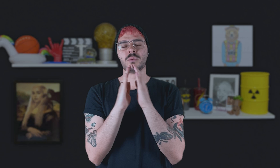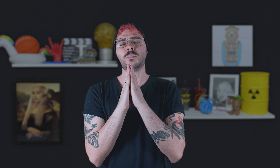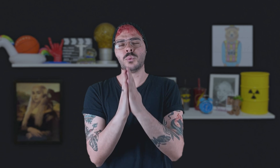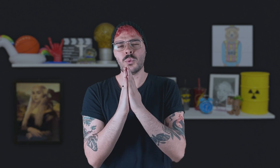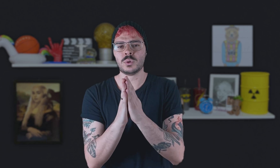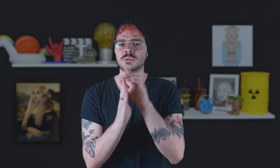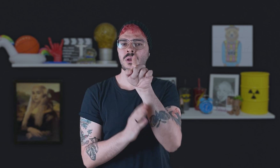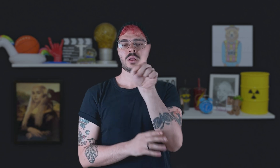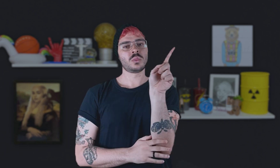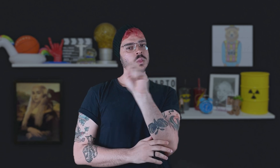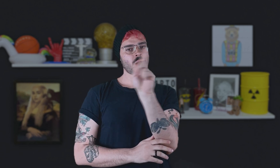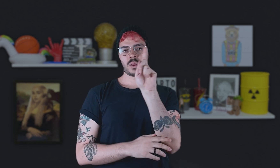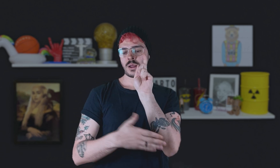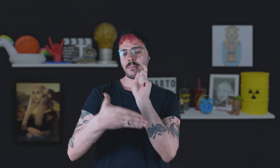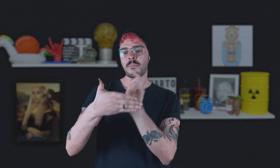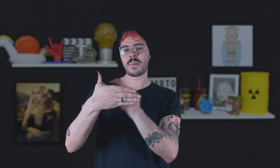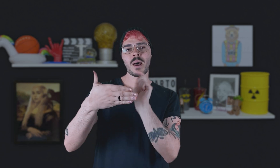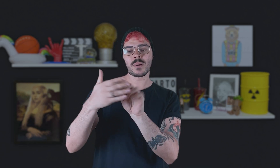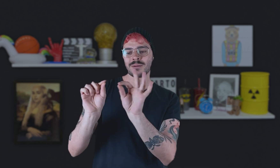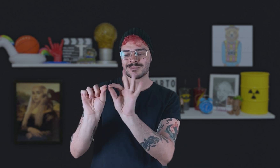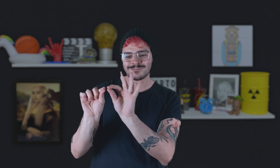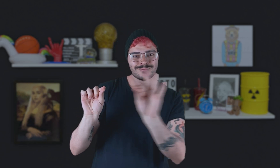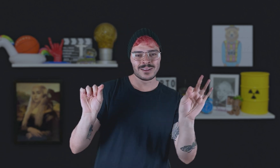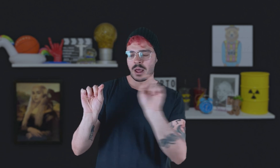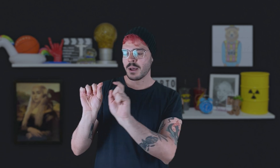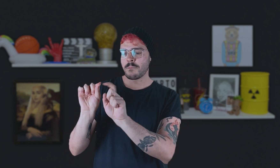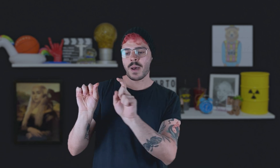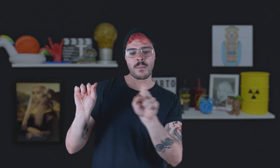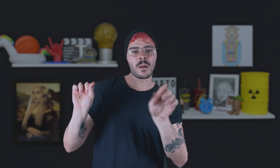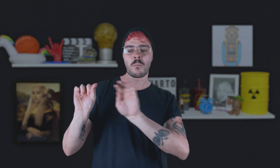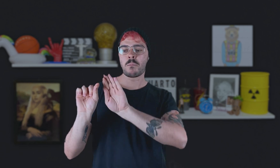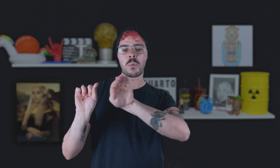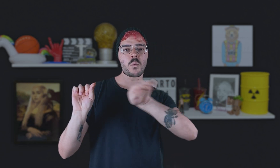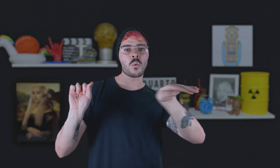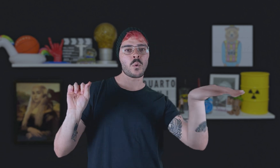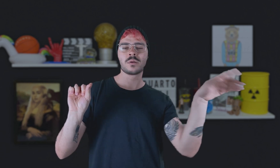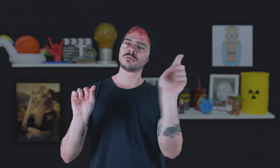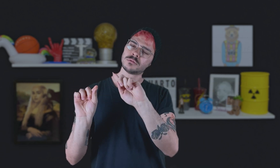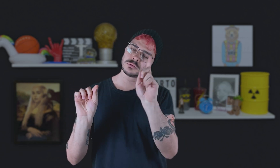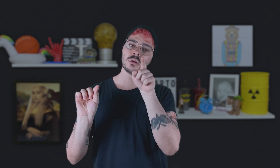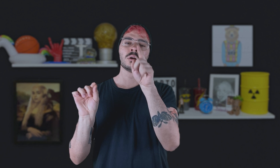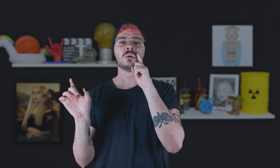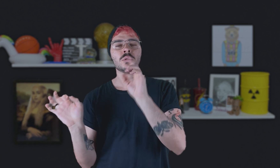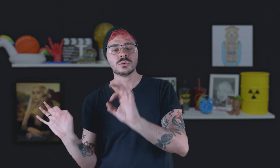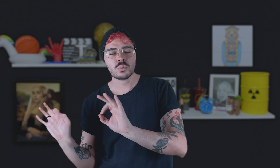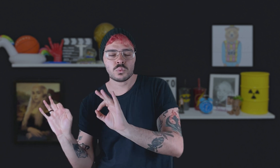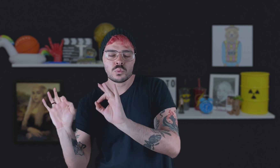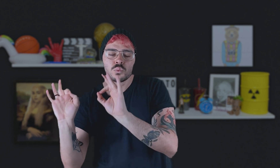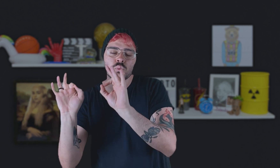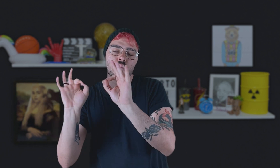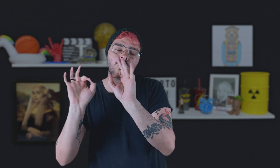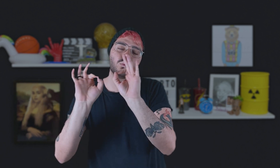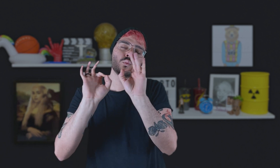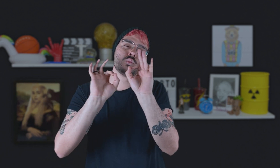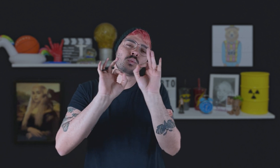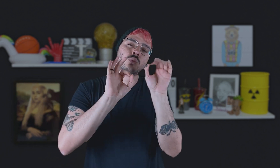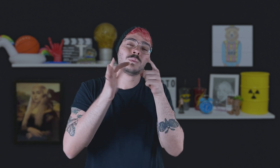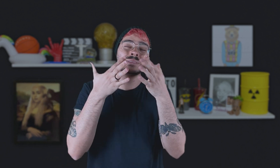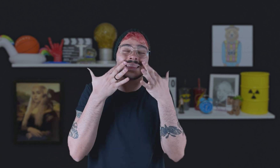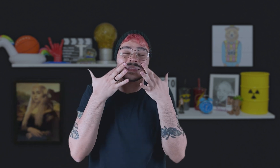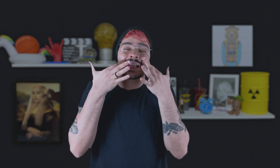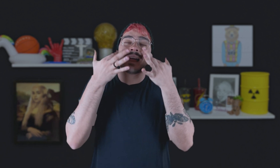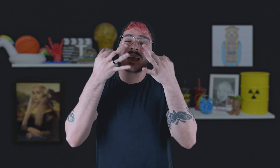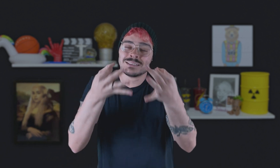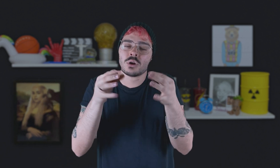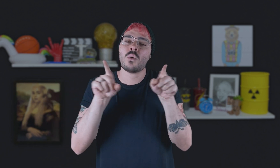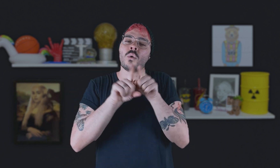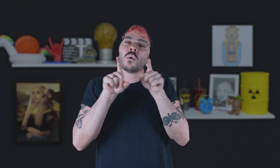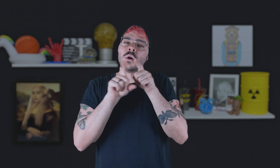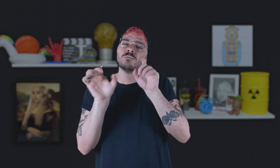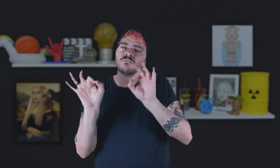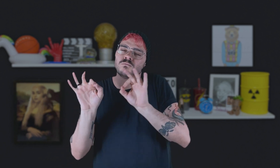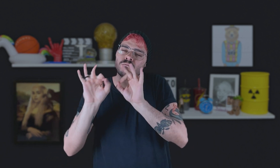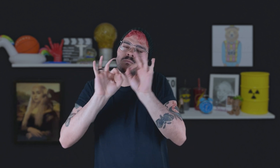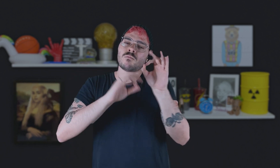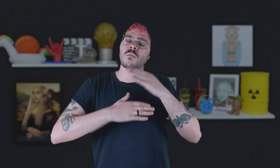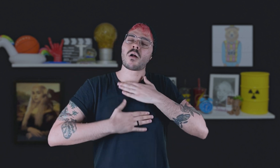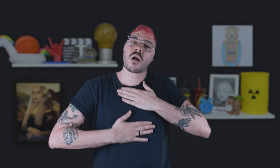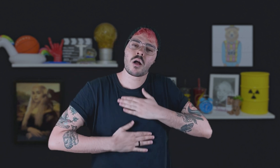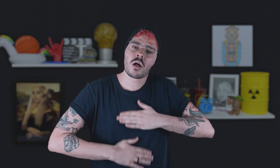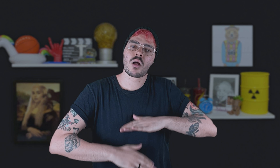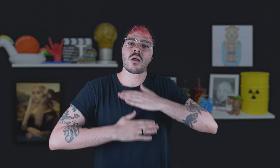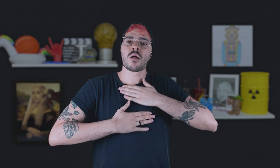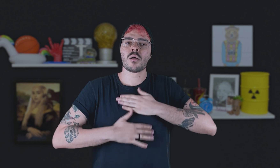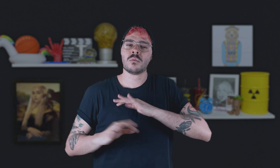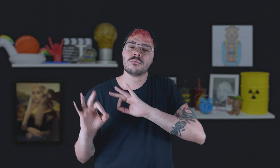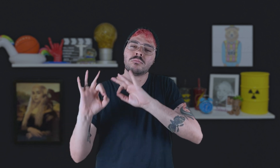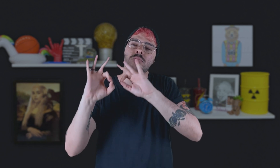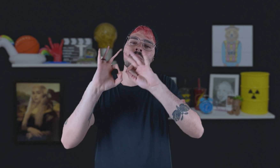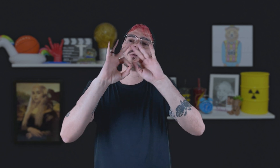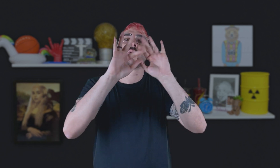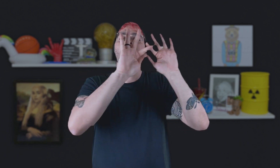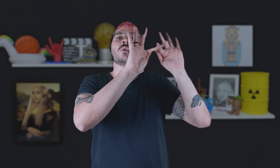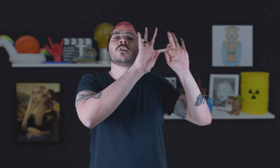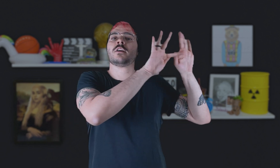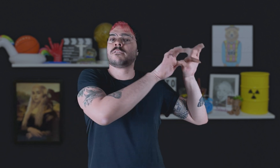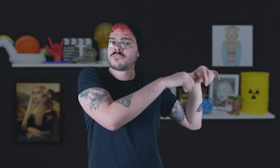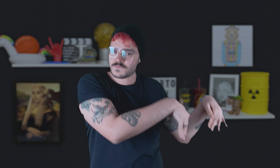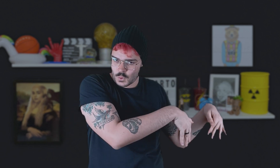watch until the end carefully, without skipping. It is good?